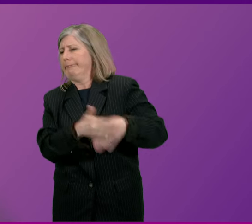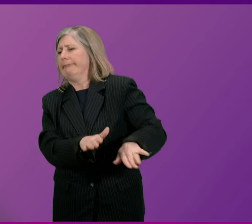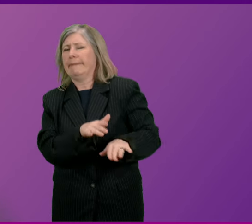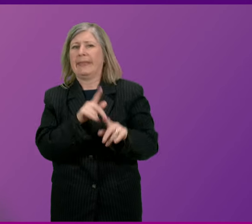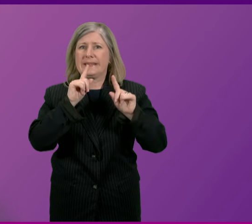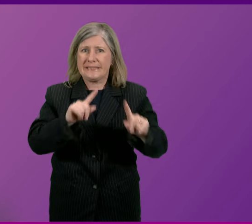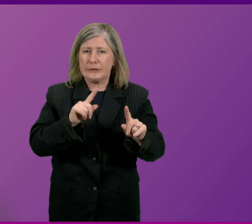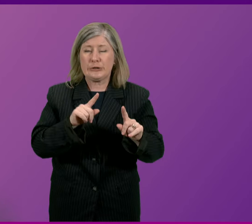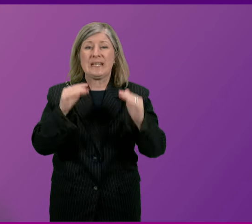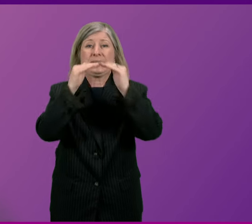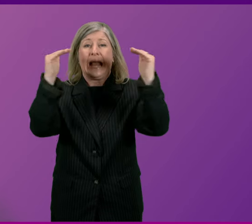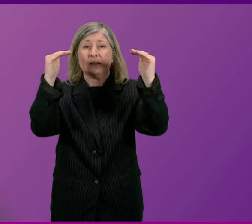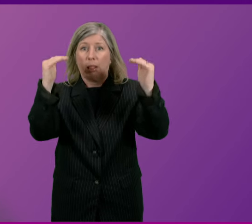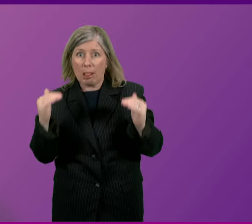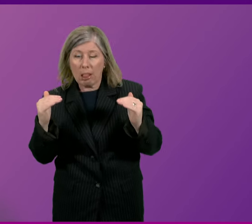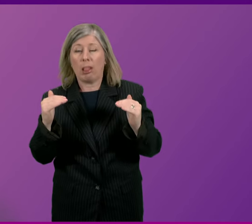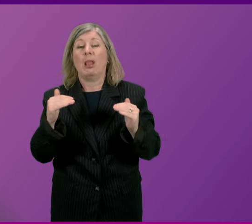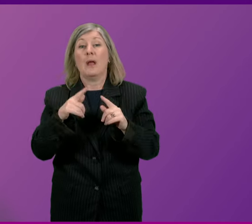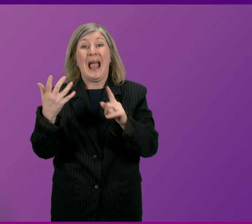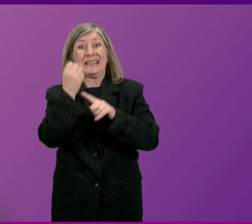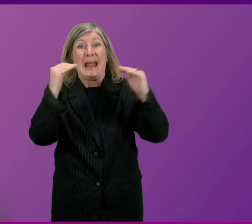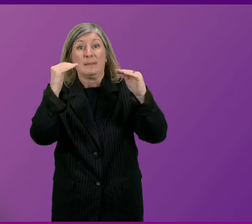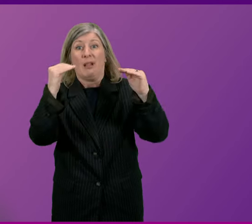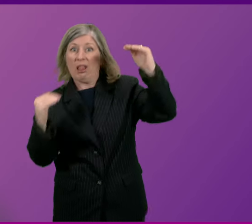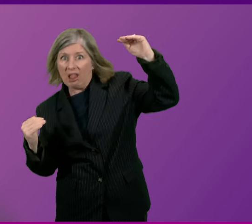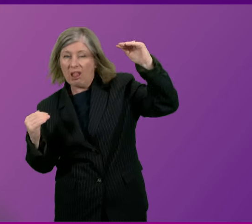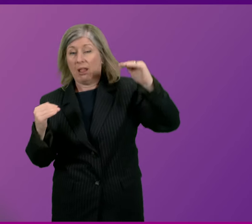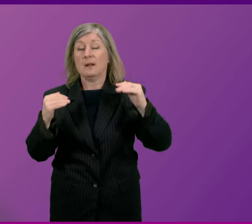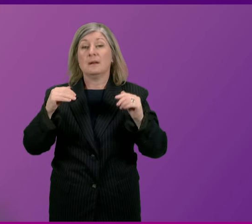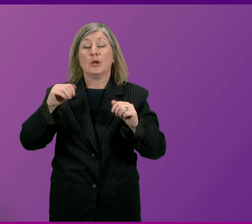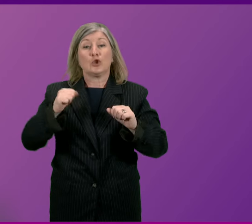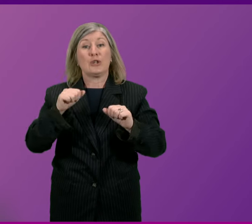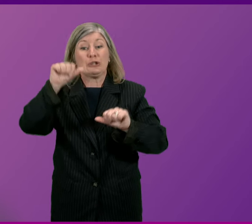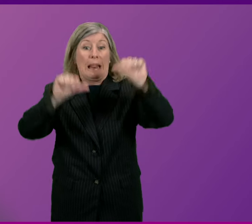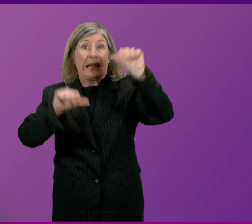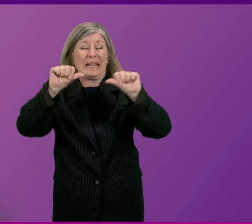the attainment gap widened, Scotland fell in the international league tables and—shamefully—he